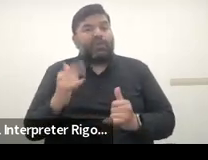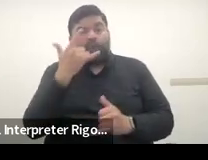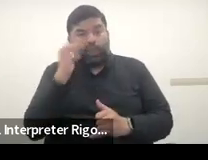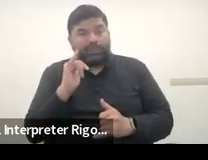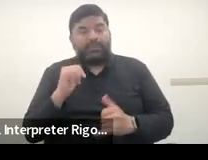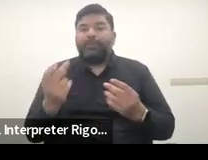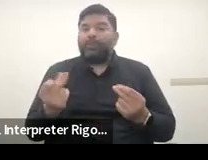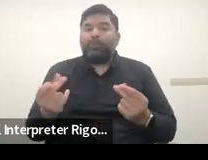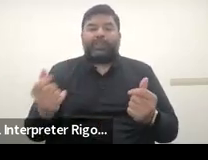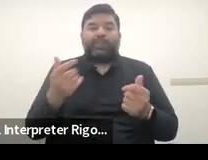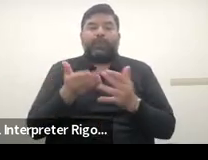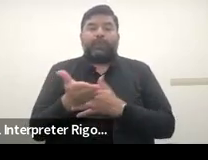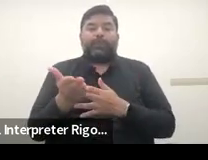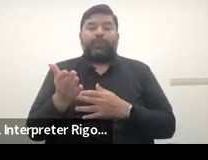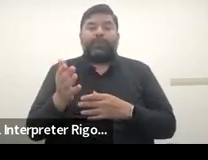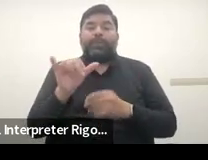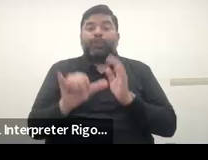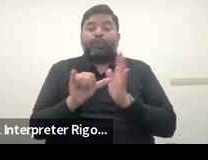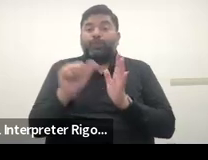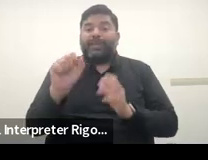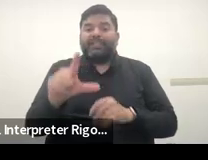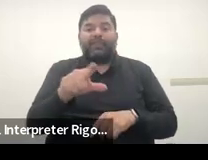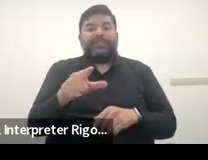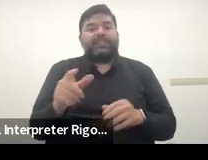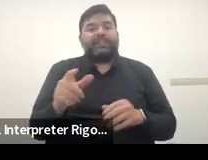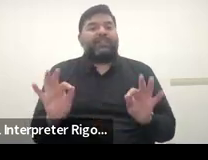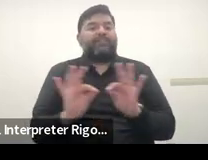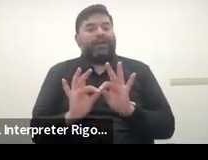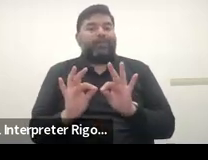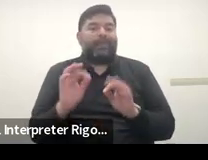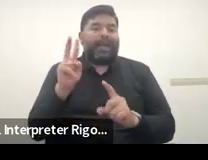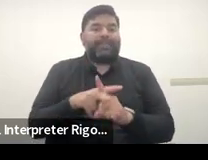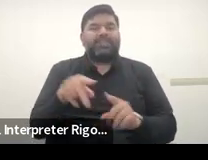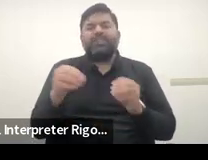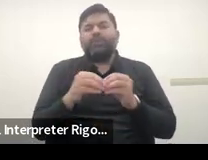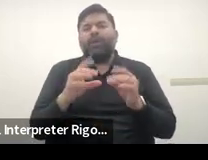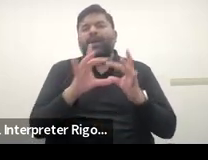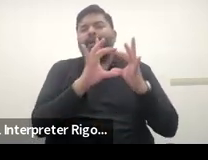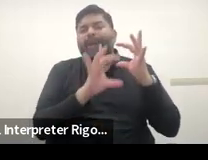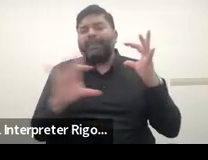time this is the final application and it's more pipeline but YouTube ASL